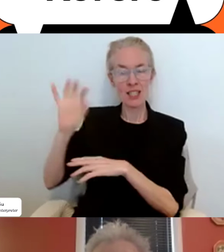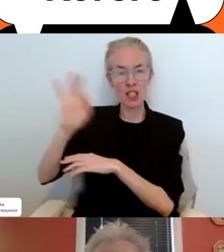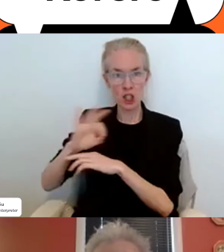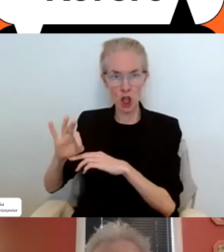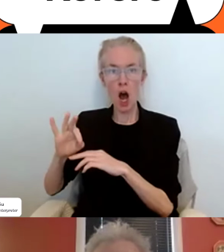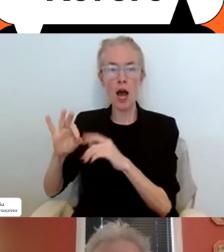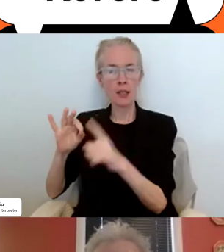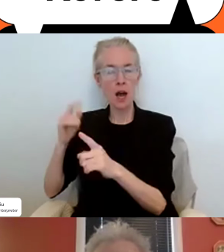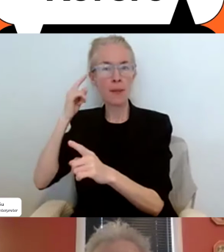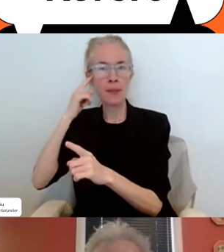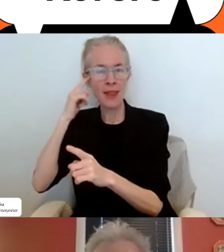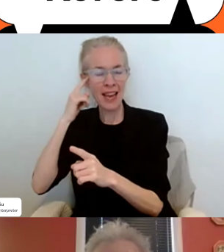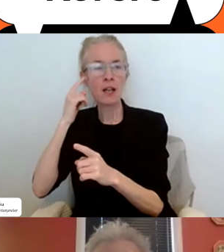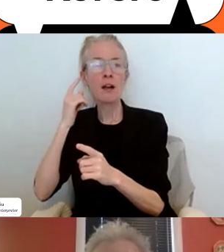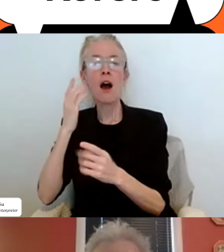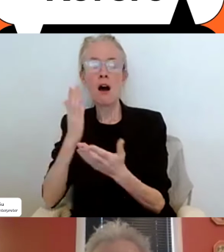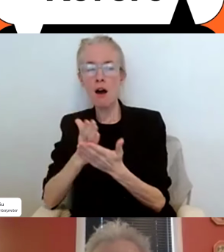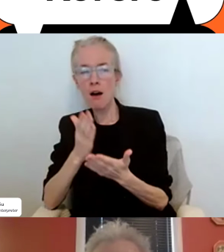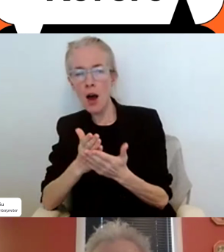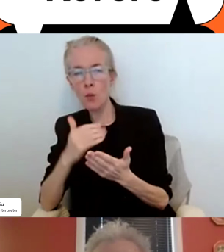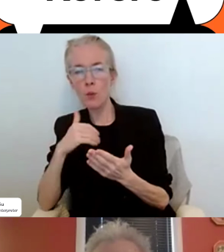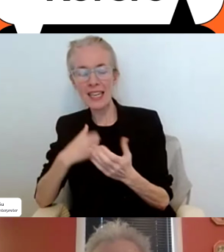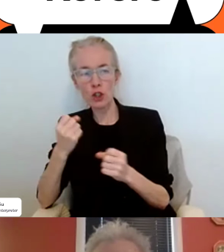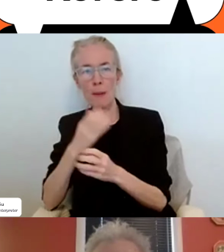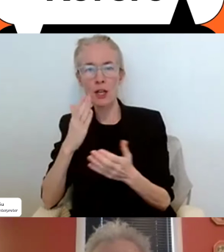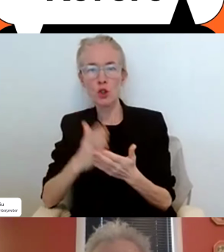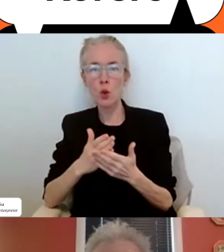unwanted stimulation in terms of light and sound. So there are things